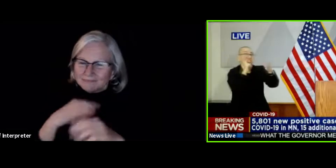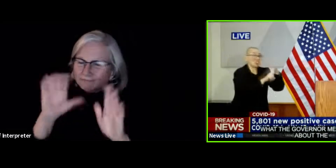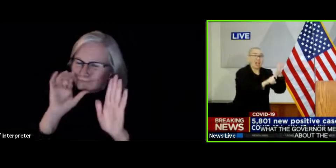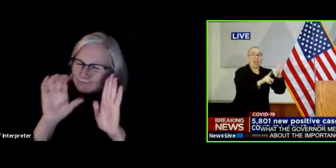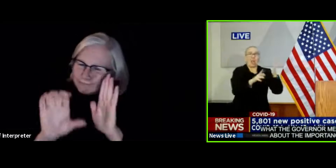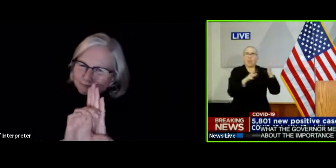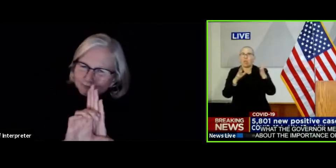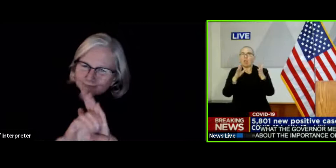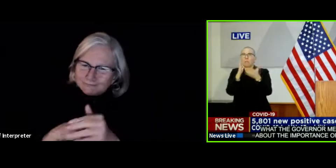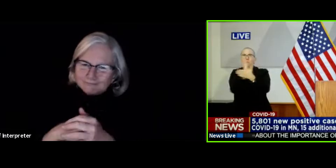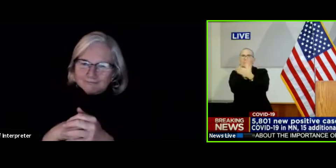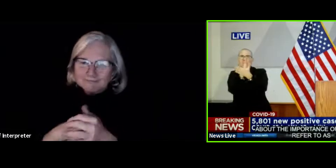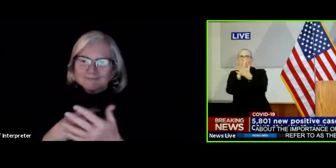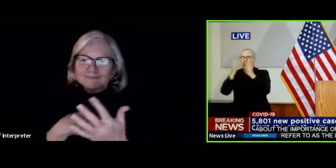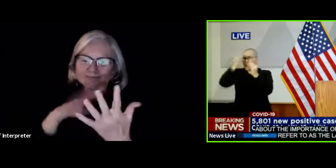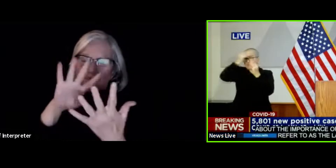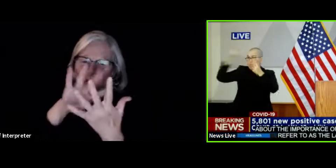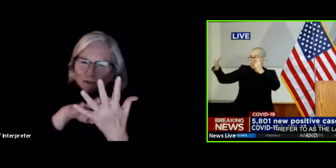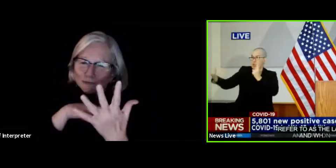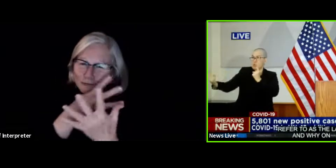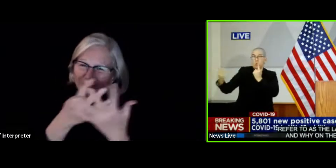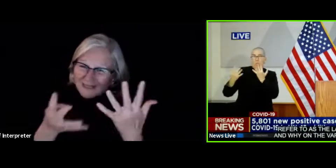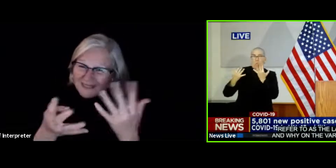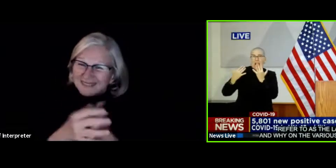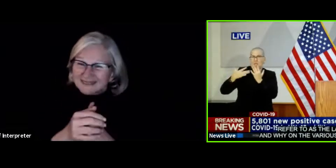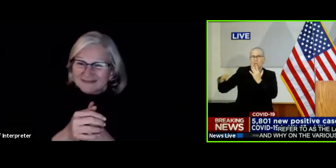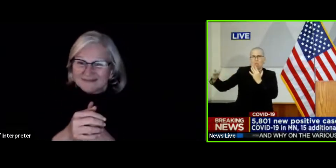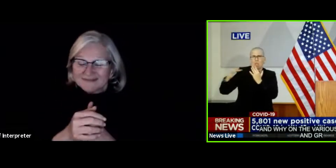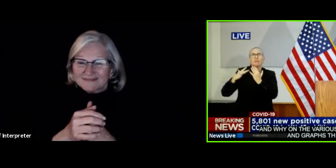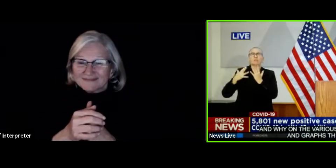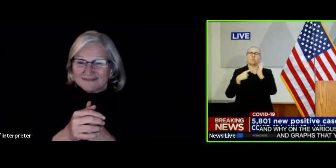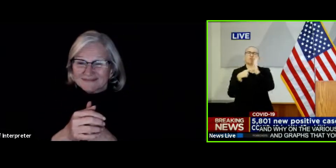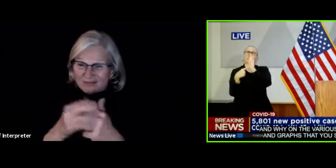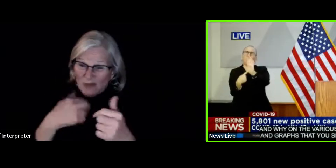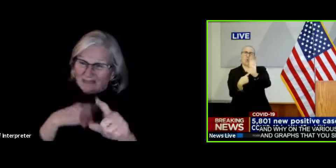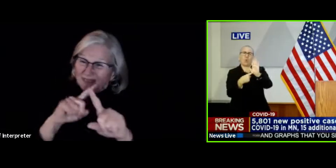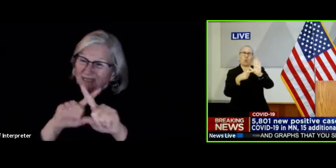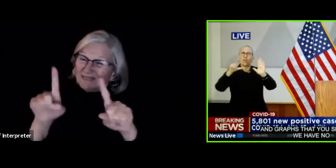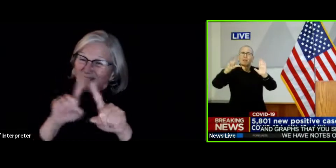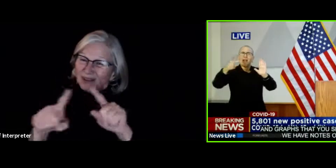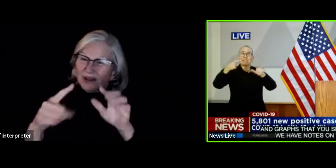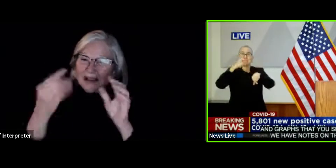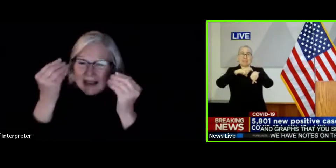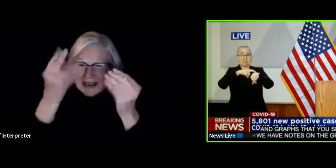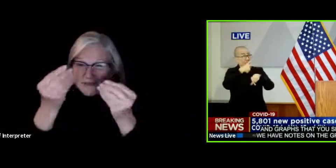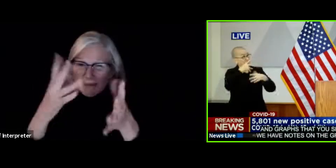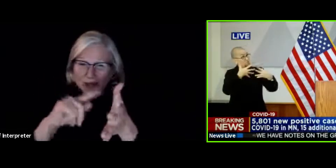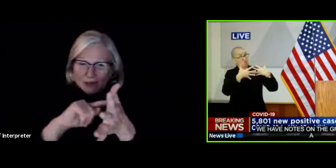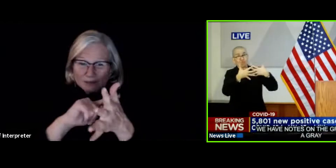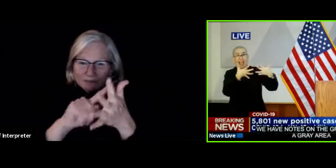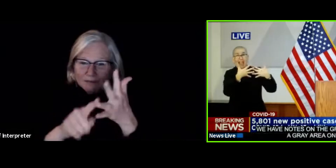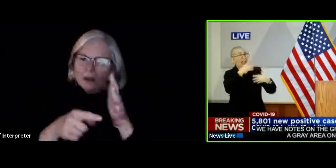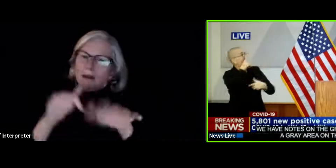MOST RECENT PART OF THE GRAPH TO INDICATE THAT LAG PERIOD. IT'S ALSO WHY IT'S SO IMPORTANT TO AVOIDS